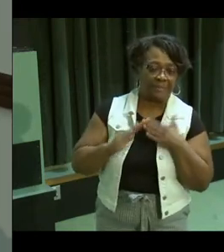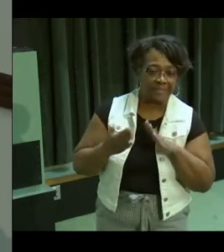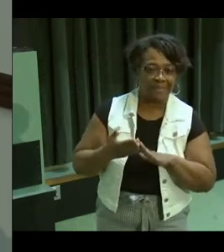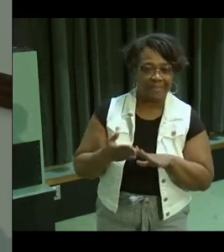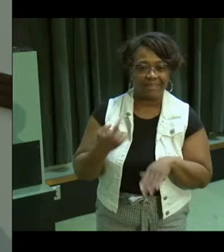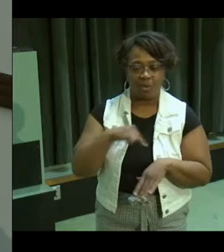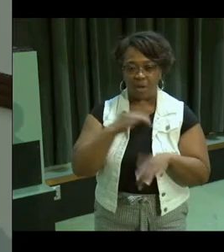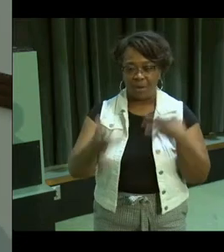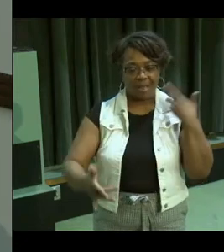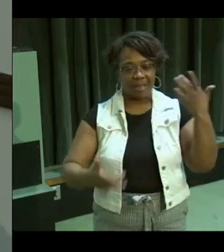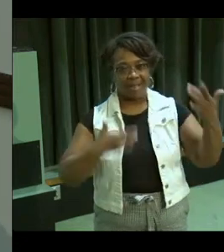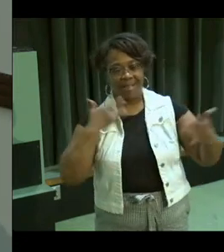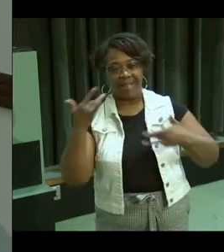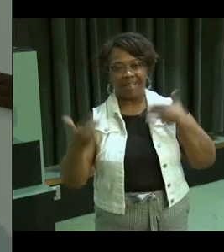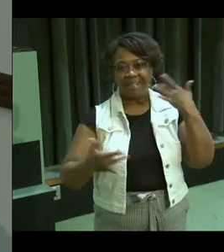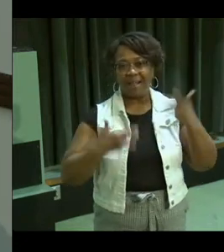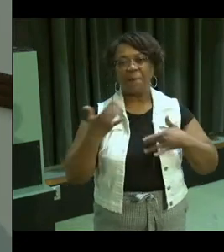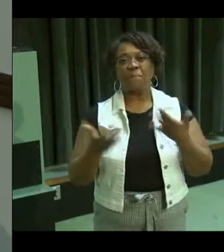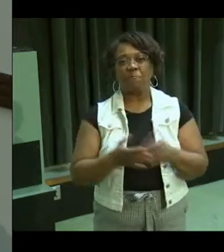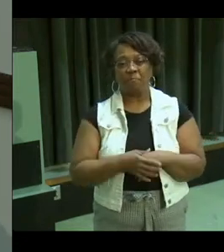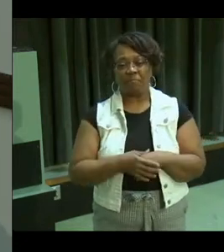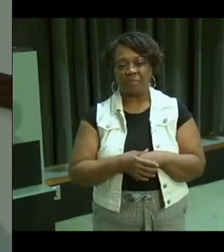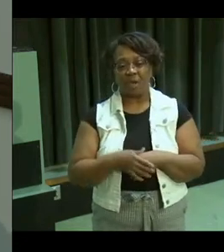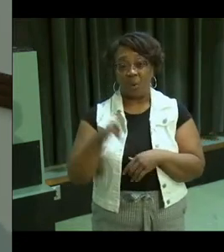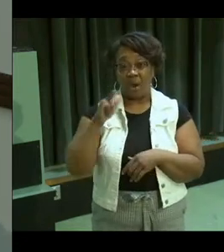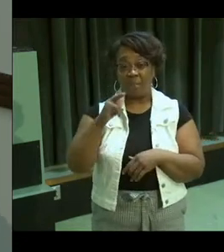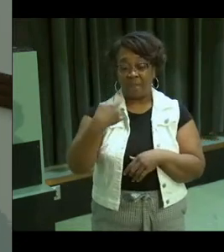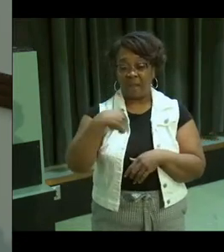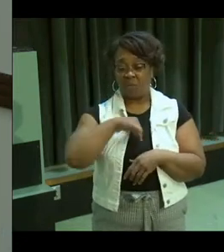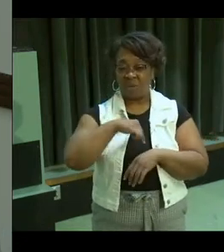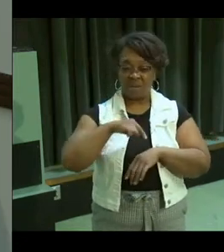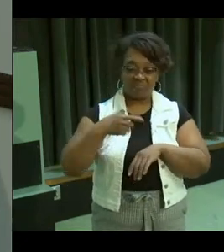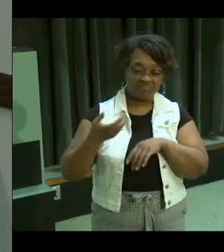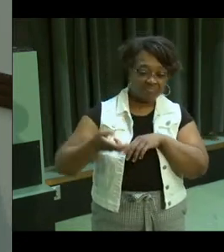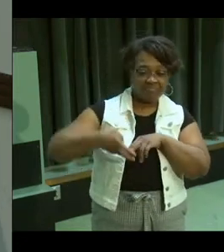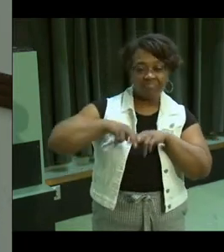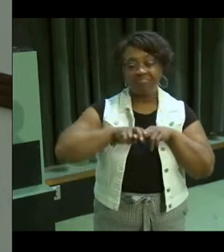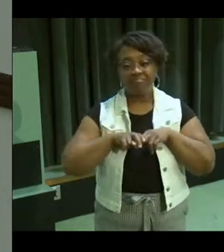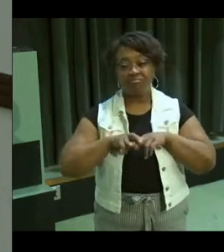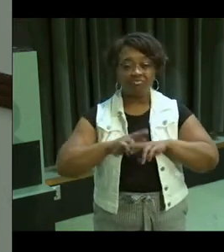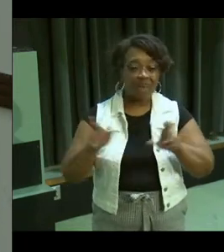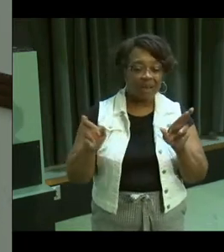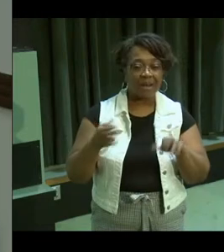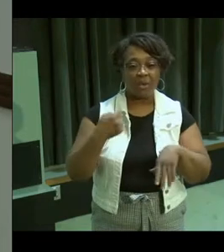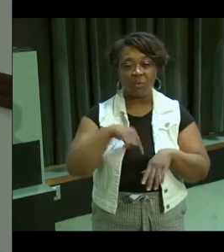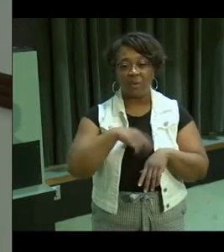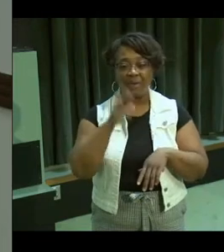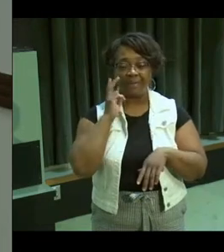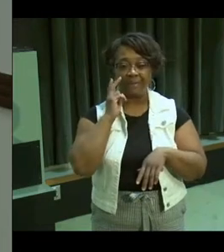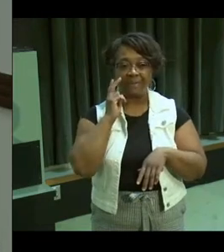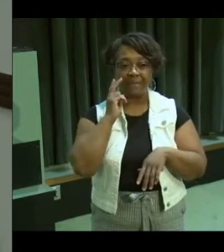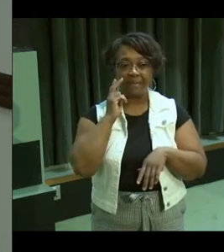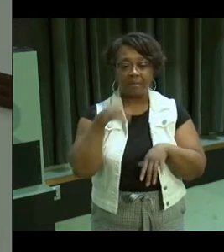very excited. And so when we're on the airplane, we're looking